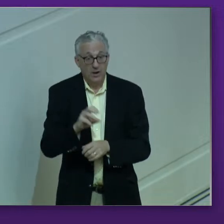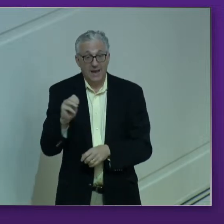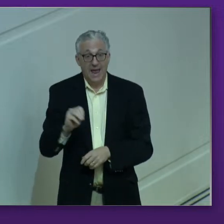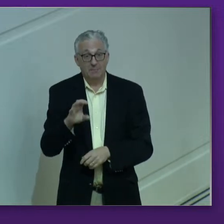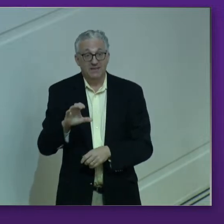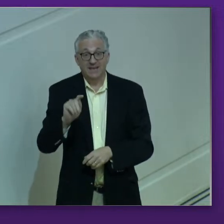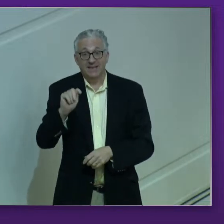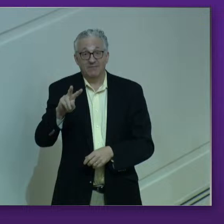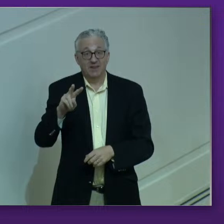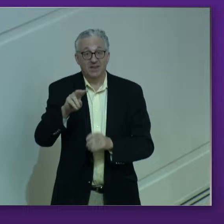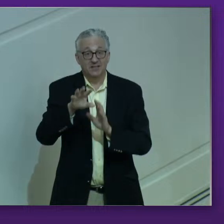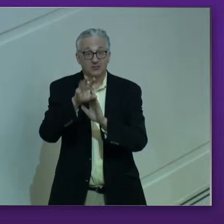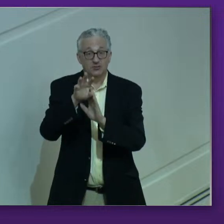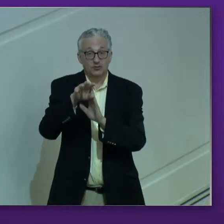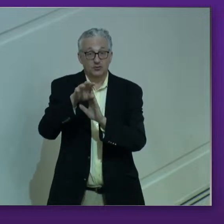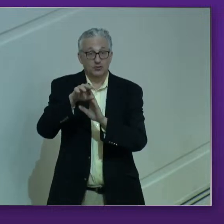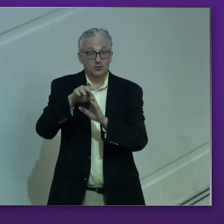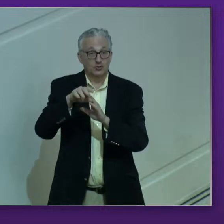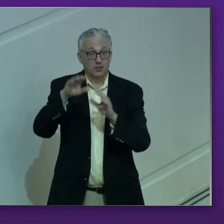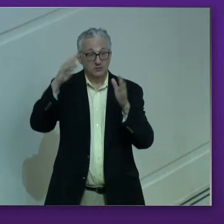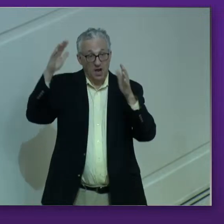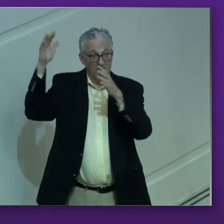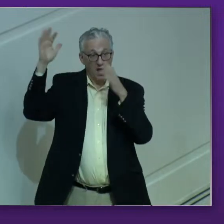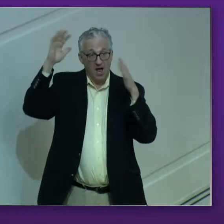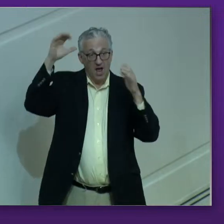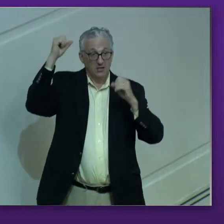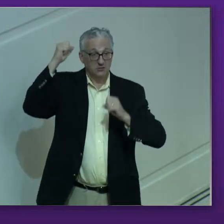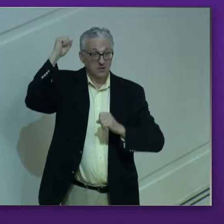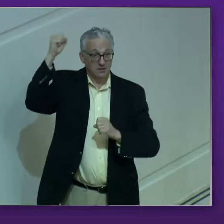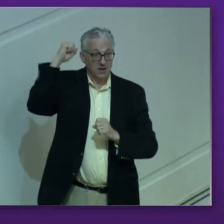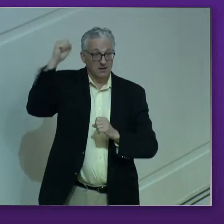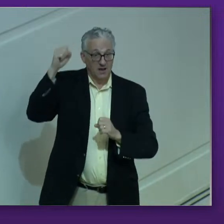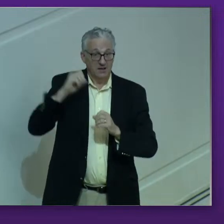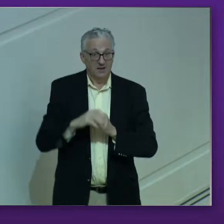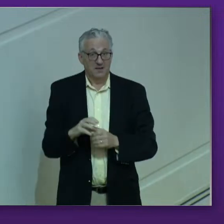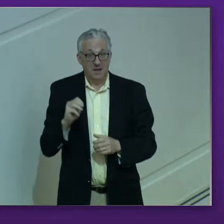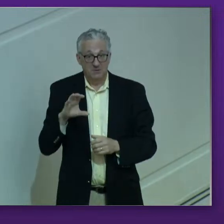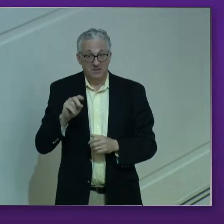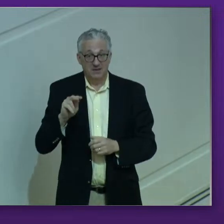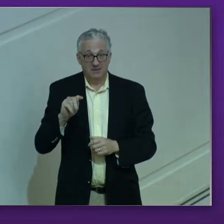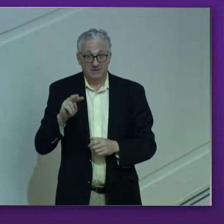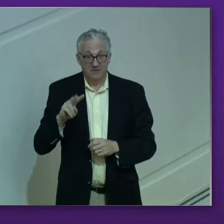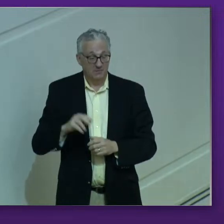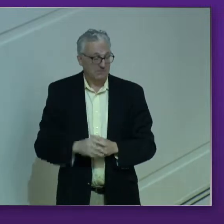COLLEGE. [LISTING NAMES] BOTH OF WHOM WORKED FOR MCTV SHOUT